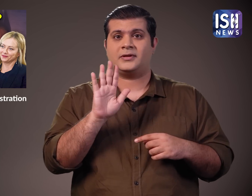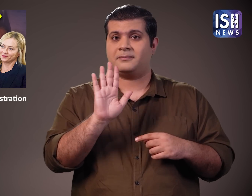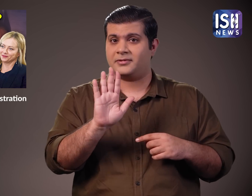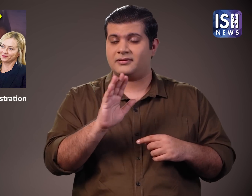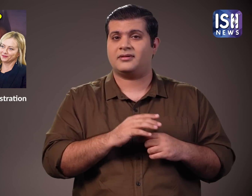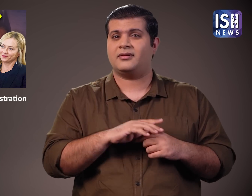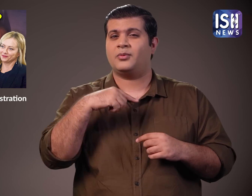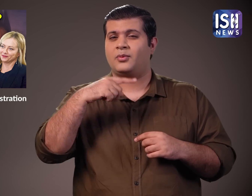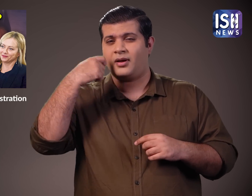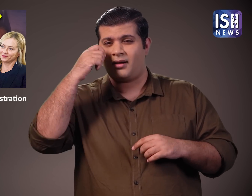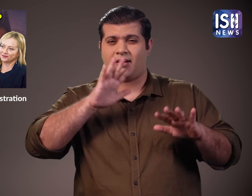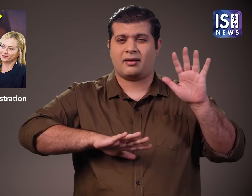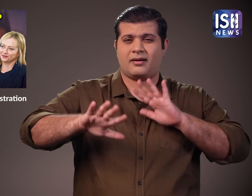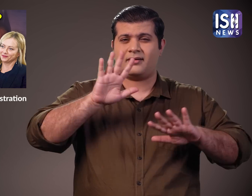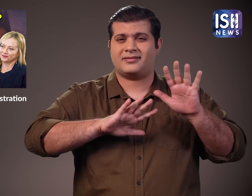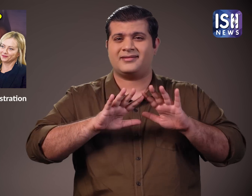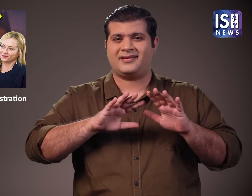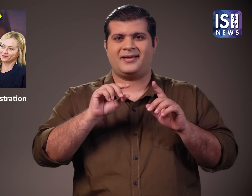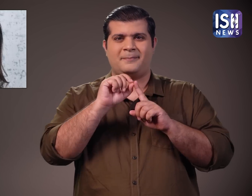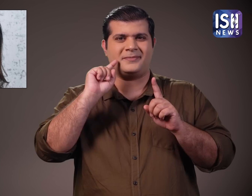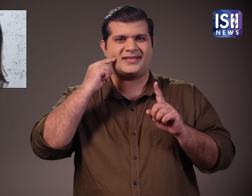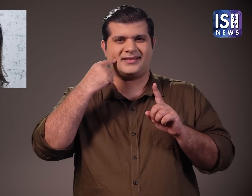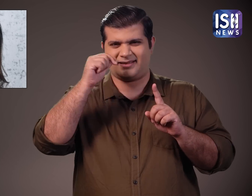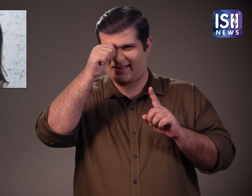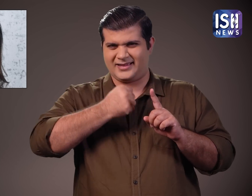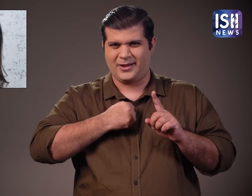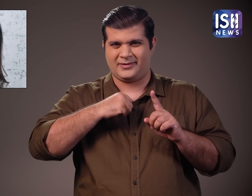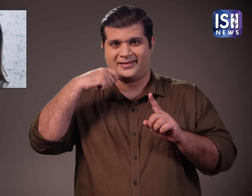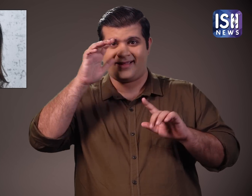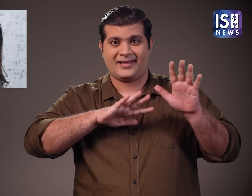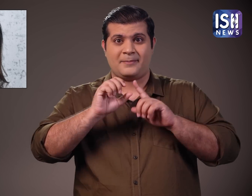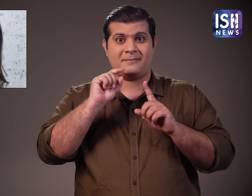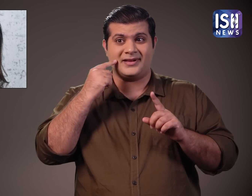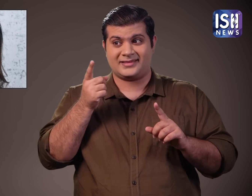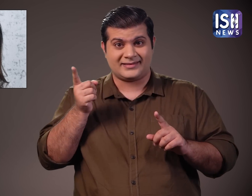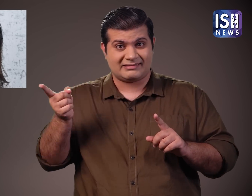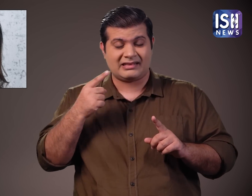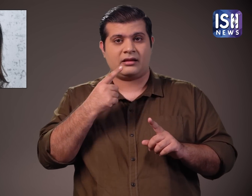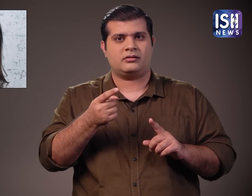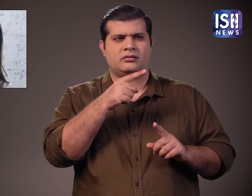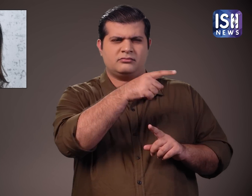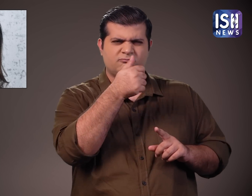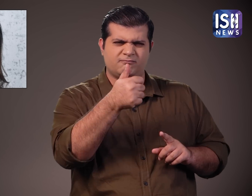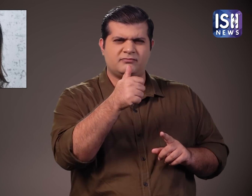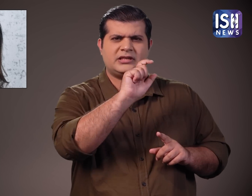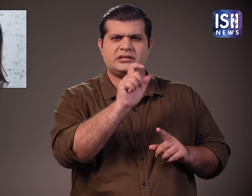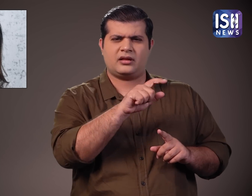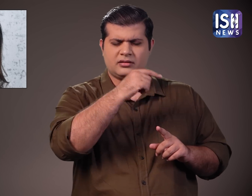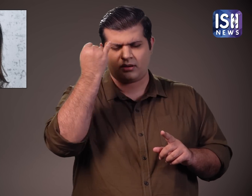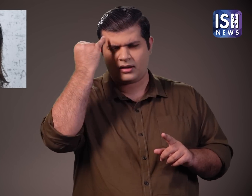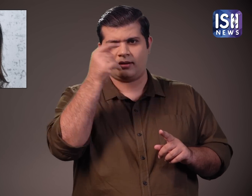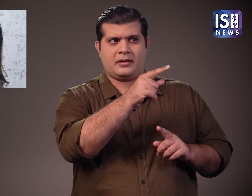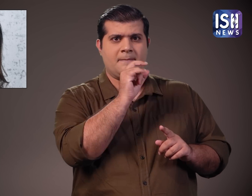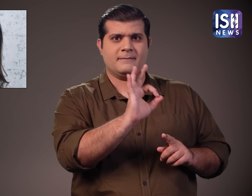Indian actress Preity Zinta has supported Italy's decision, calling it fantastic.